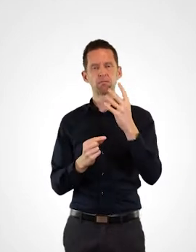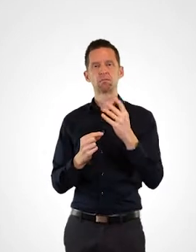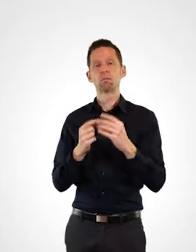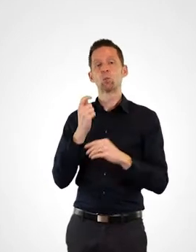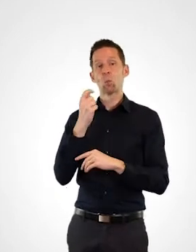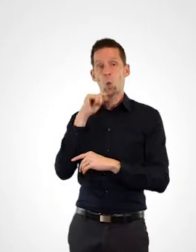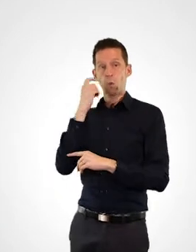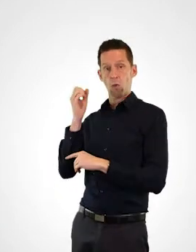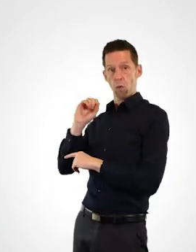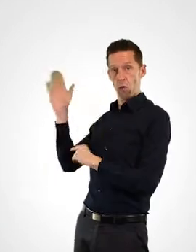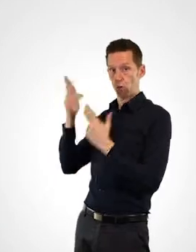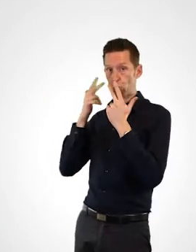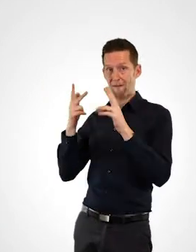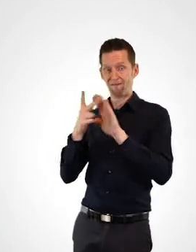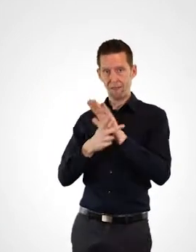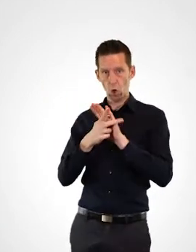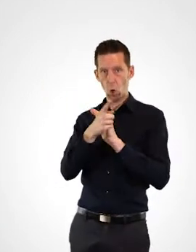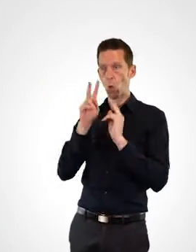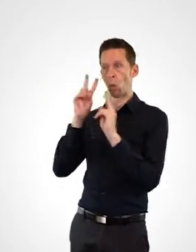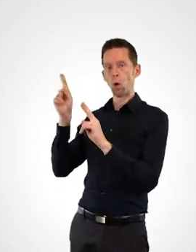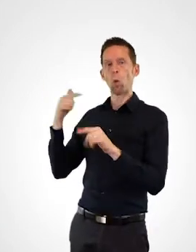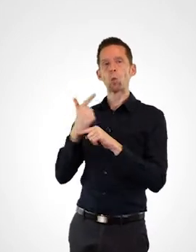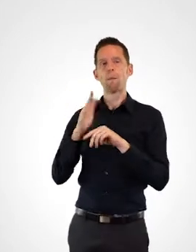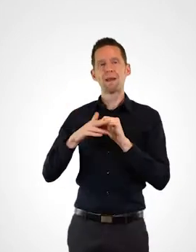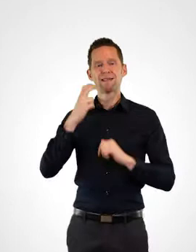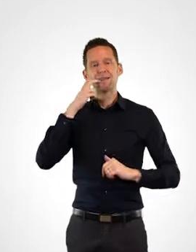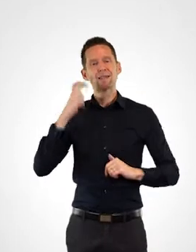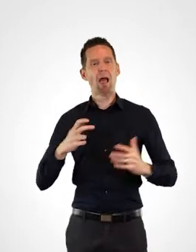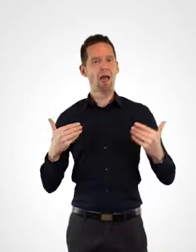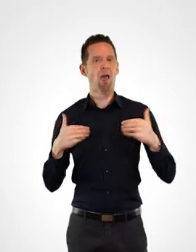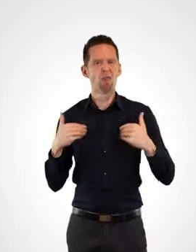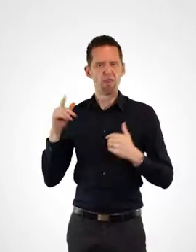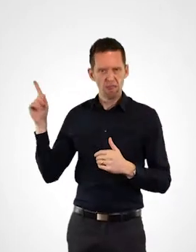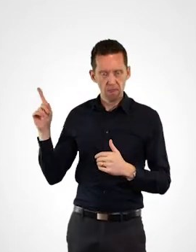When you look at the video that I'm going to show you, you'll see that our theme is dental health,